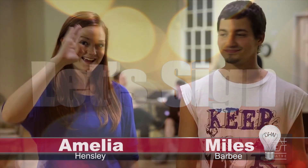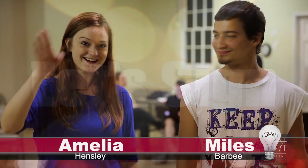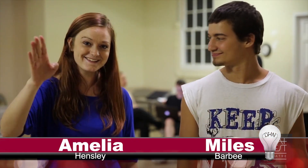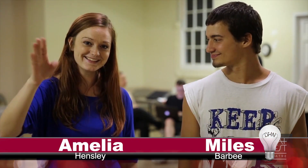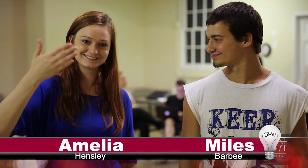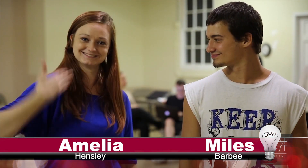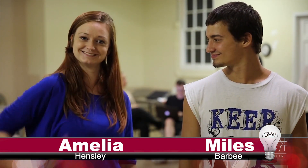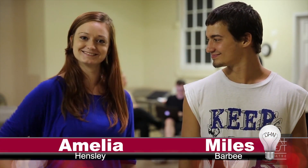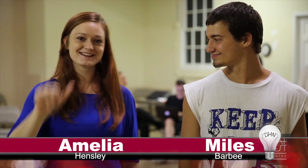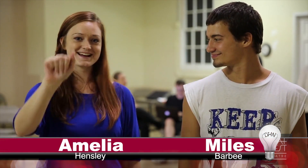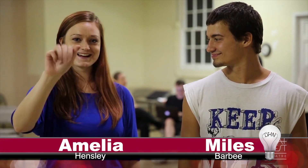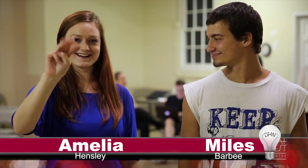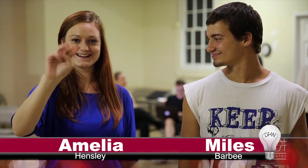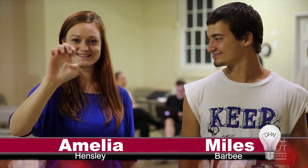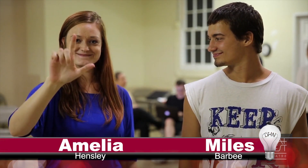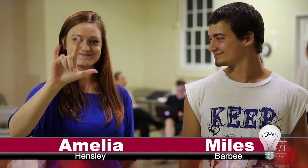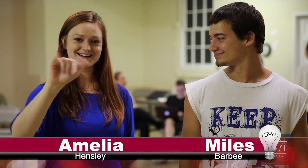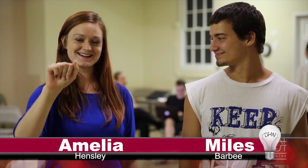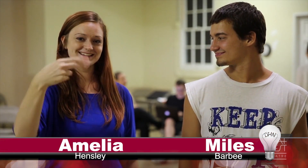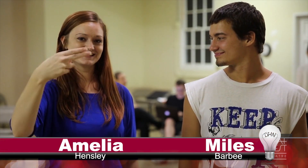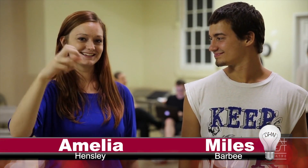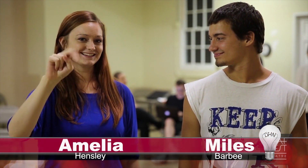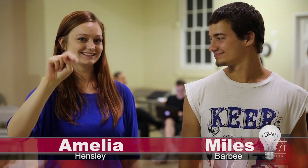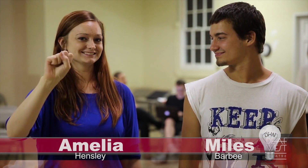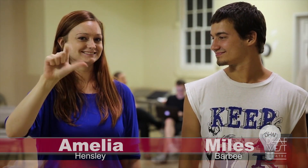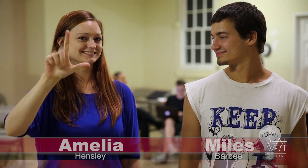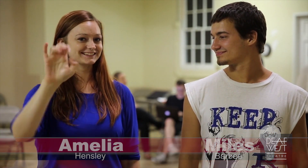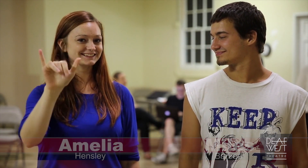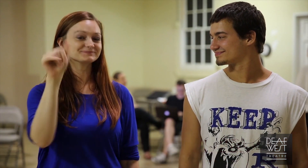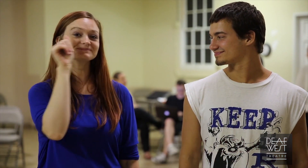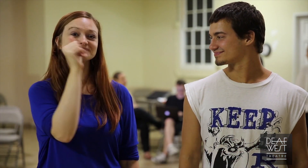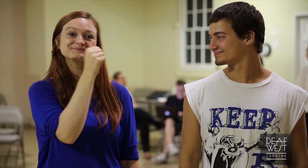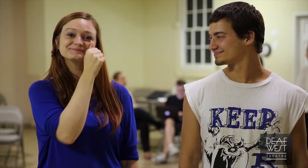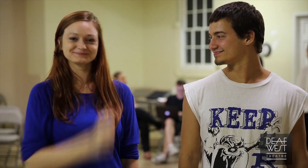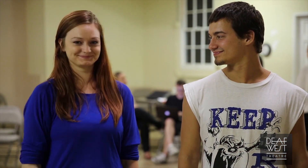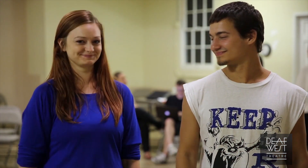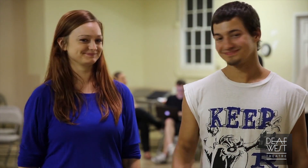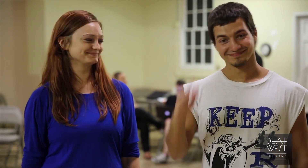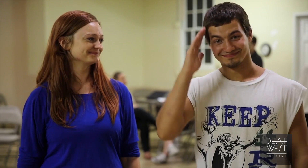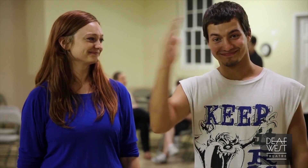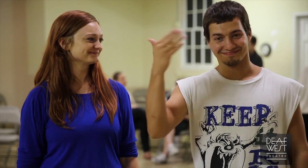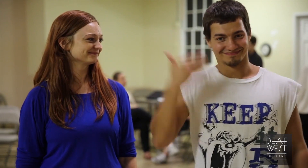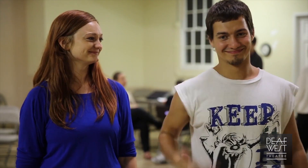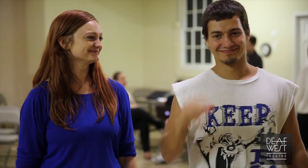Hey everybody, I'm Amelia Hensley.